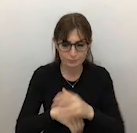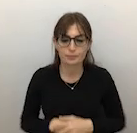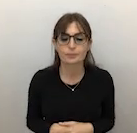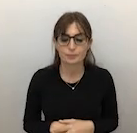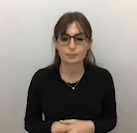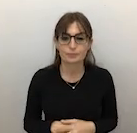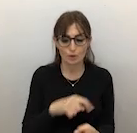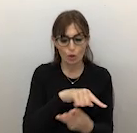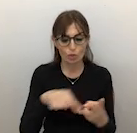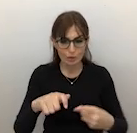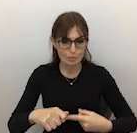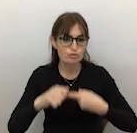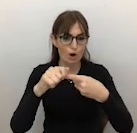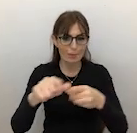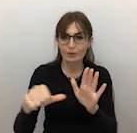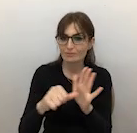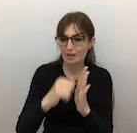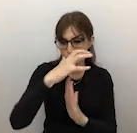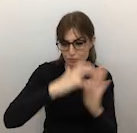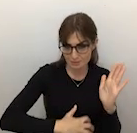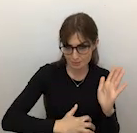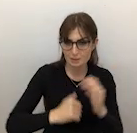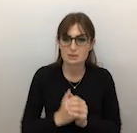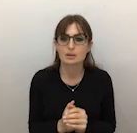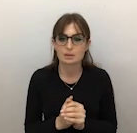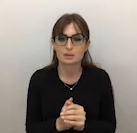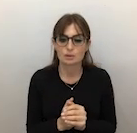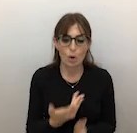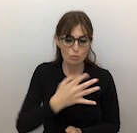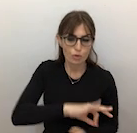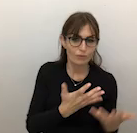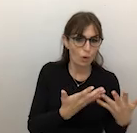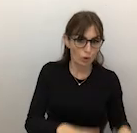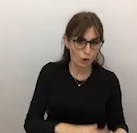First, the three primary financial statements being the statement of profit or loss